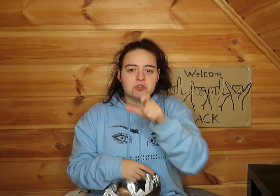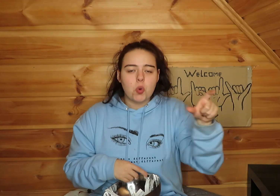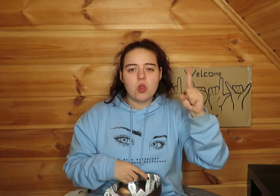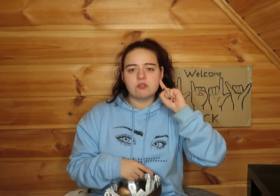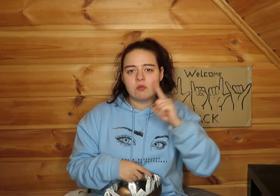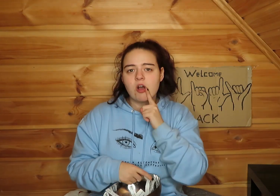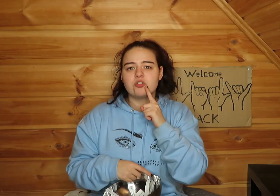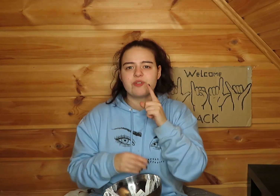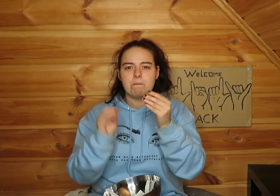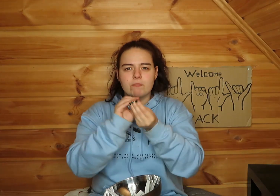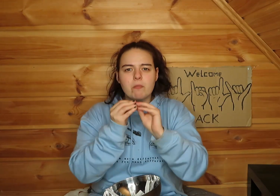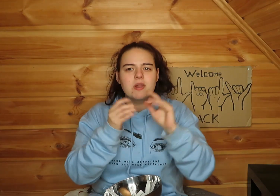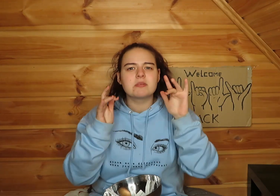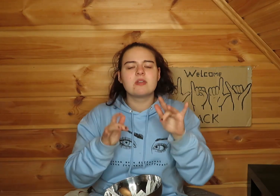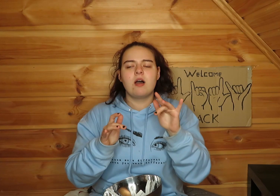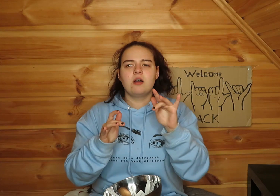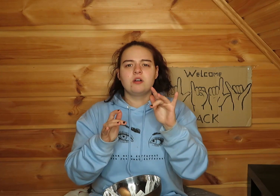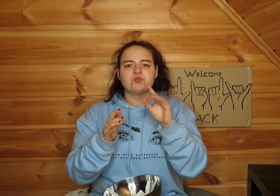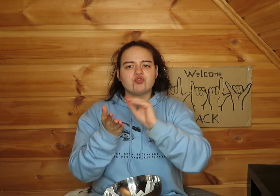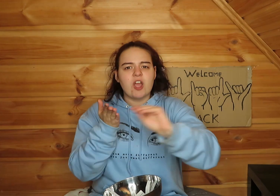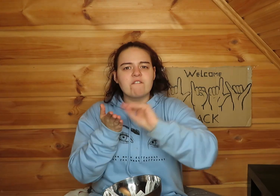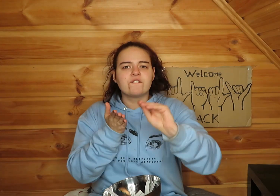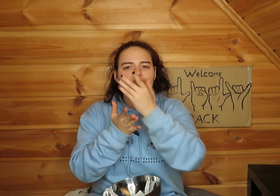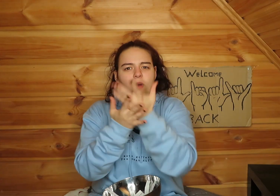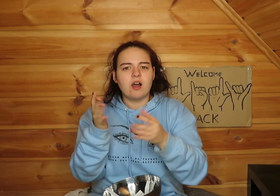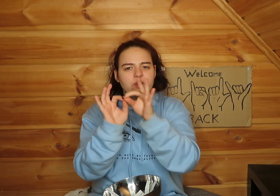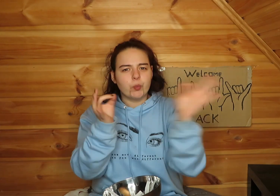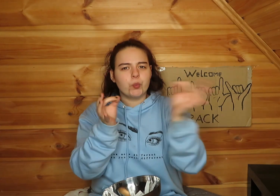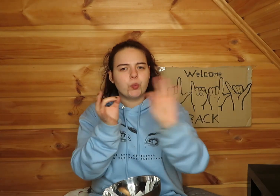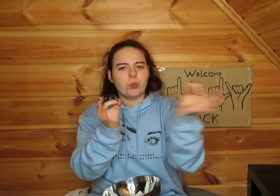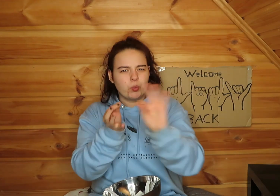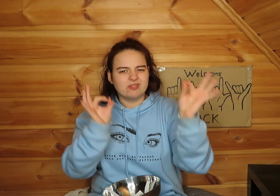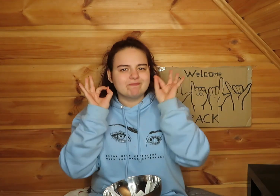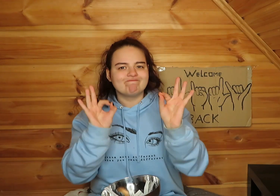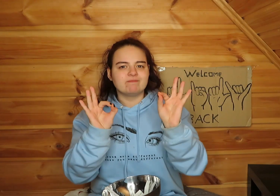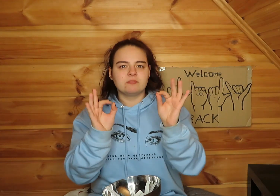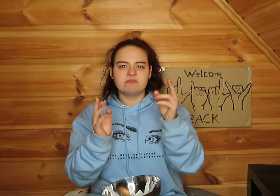Why do some deaf people have problems with the written language of their country?